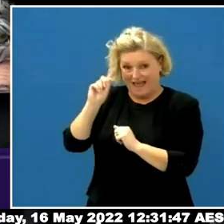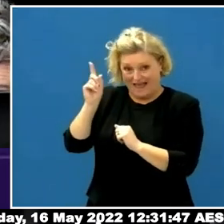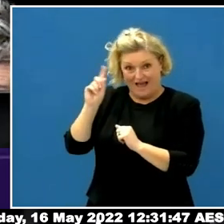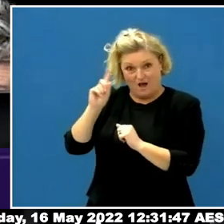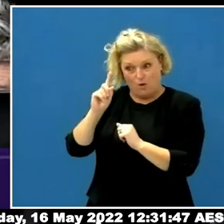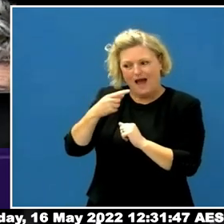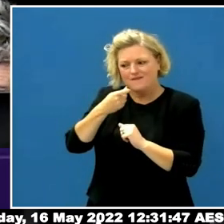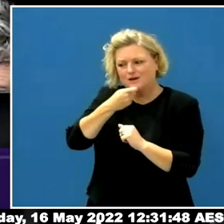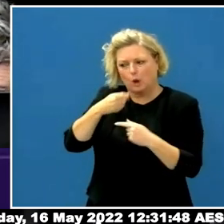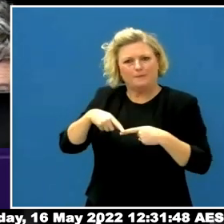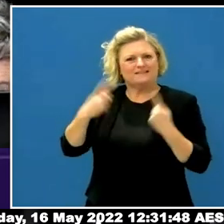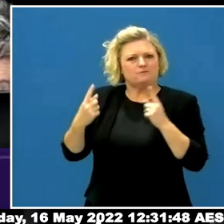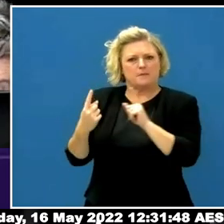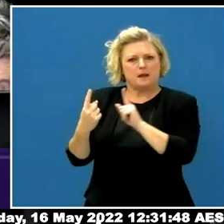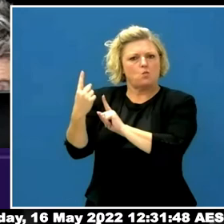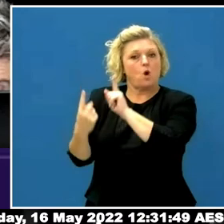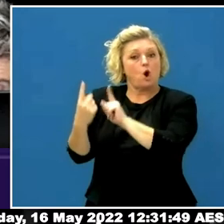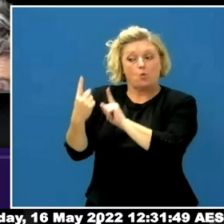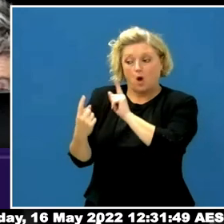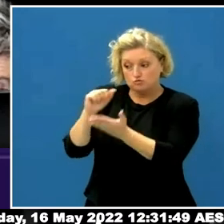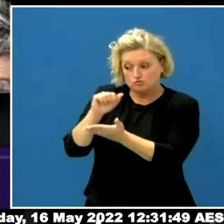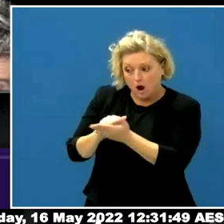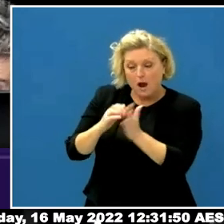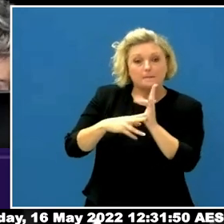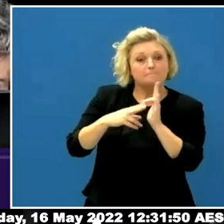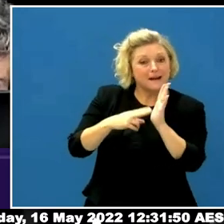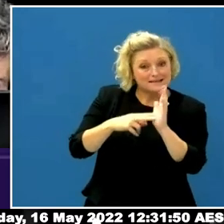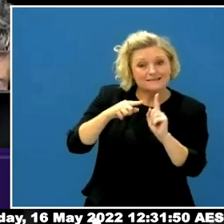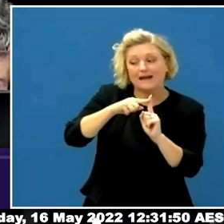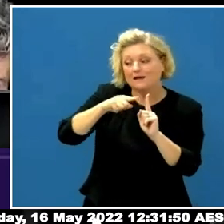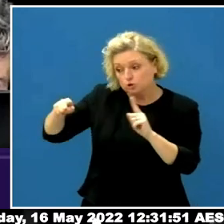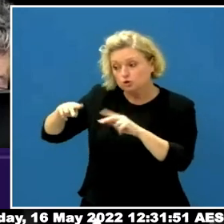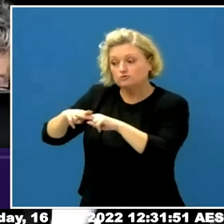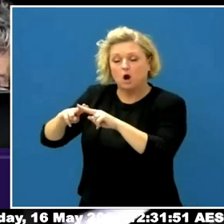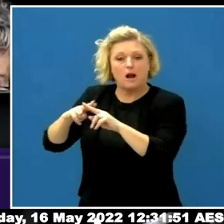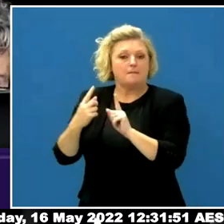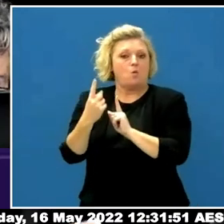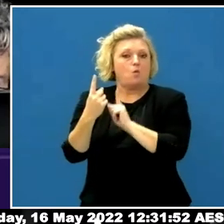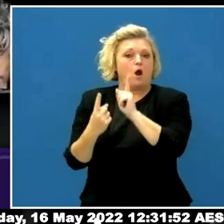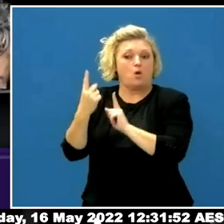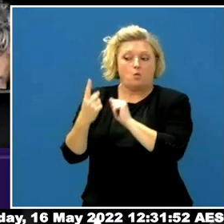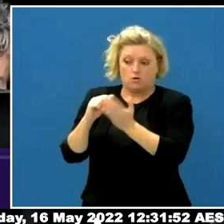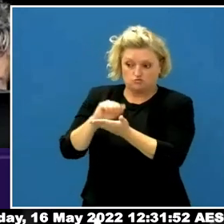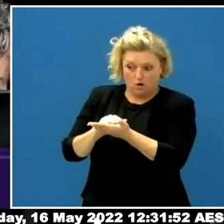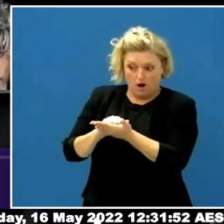Yes. MR FOGARTY: Five days a week, so similar, Monday to Friday. Yes. MR FOGARTY: Fully funded by his NDIS plan?